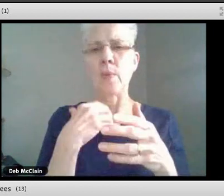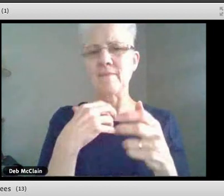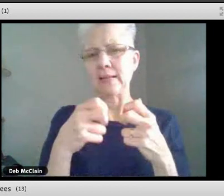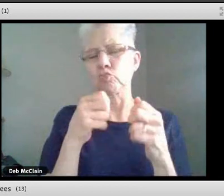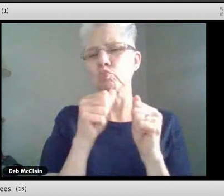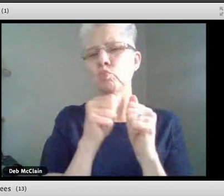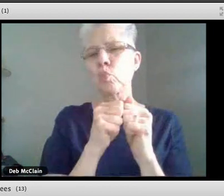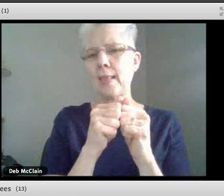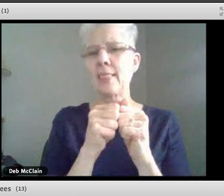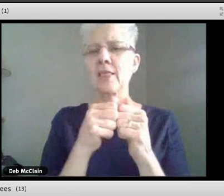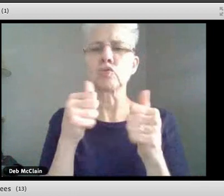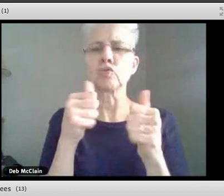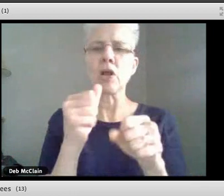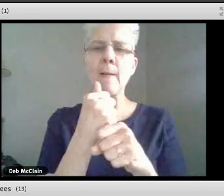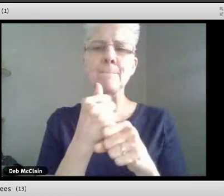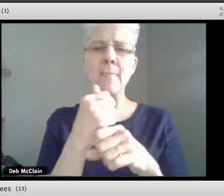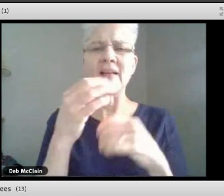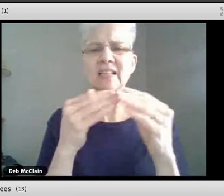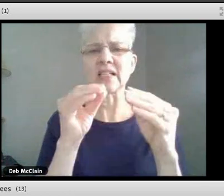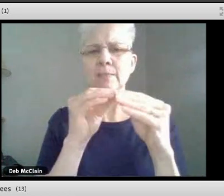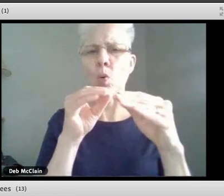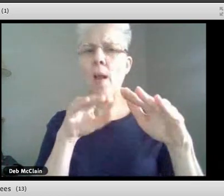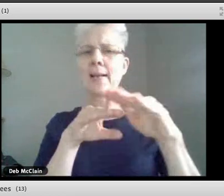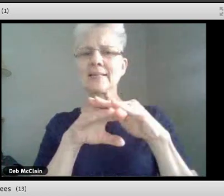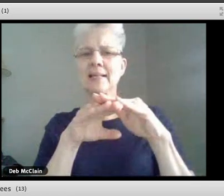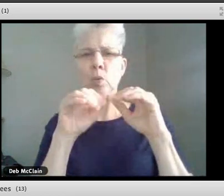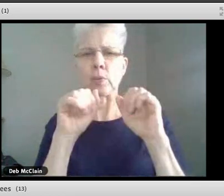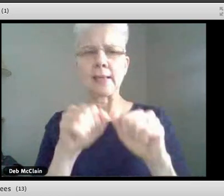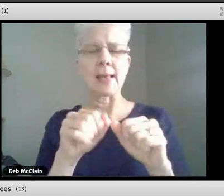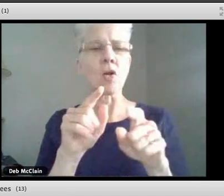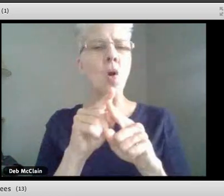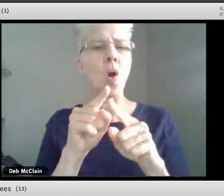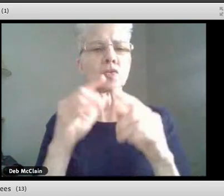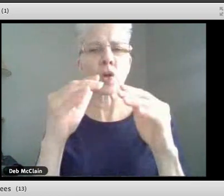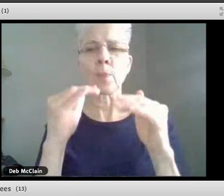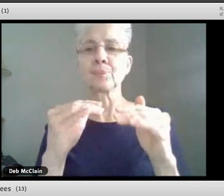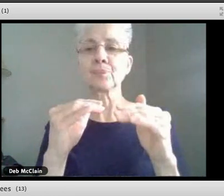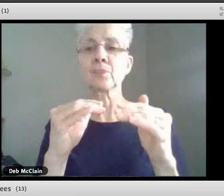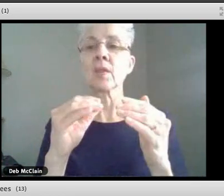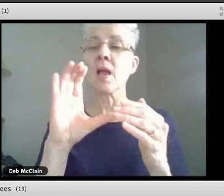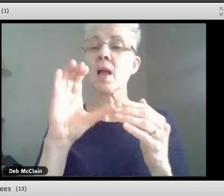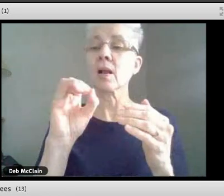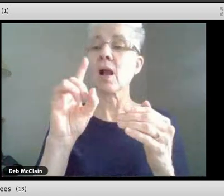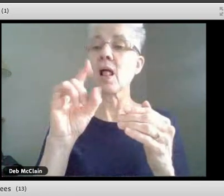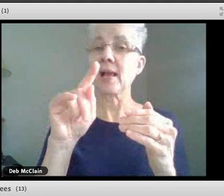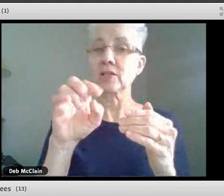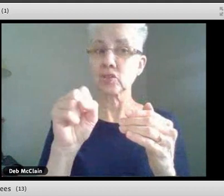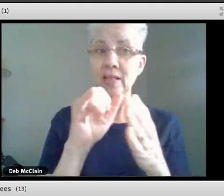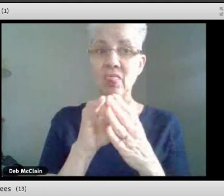with trying to make your facilities more accessible? Also, collections, that's the... A lot of what we're going to talk about today